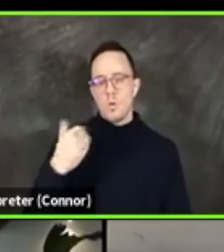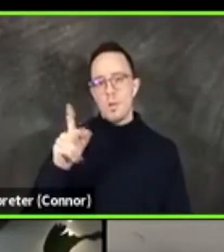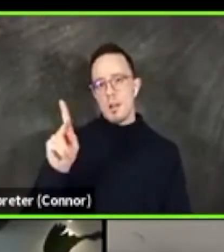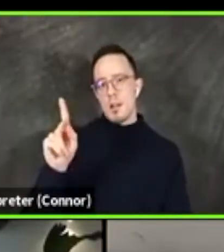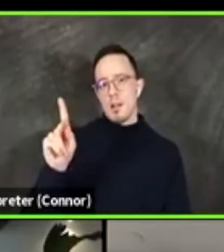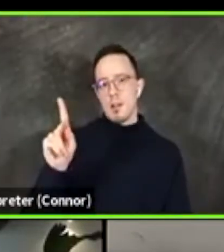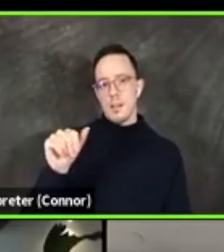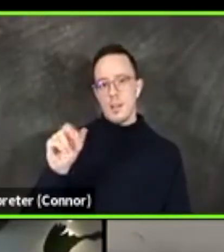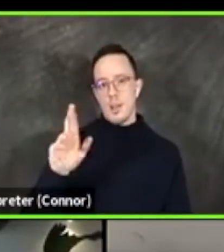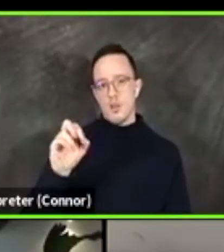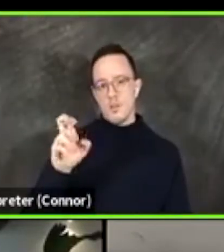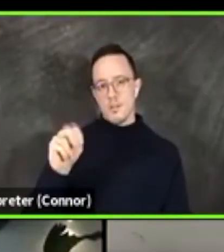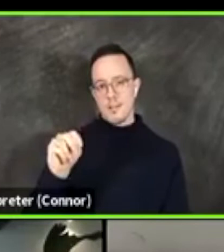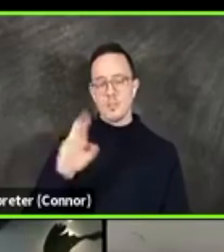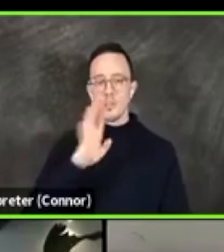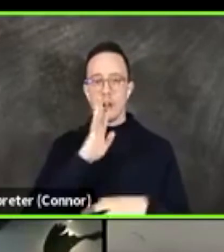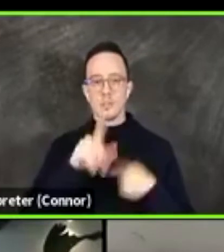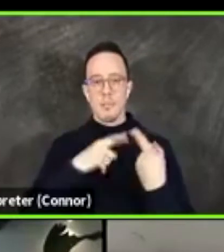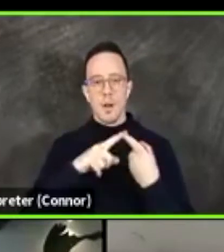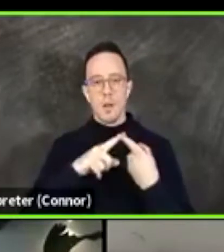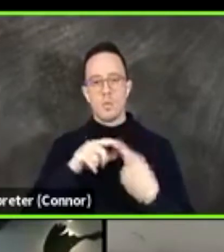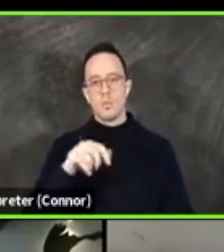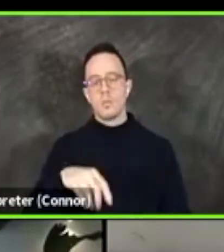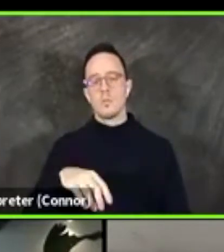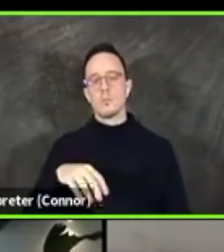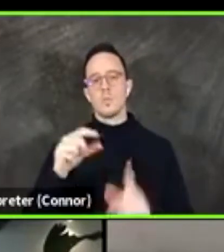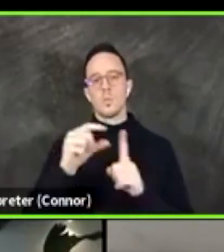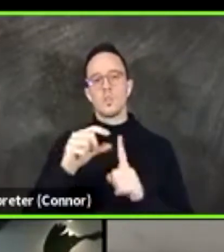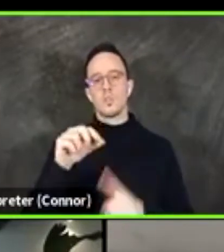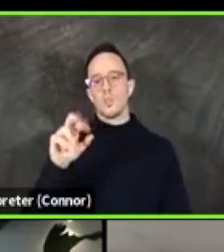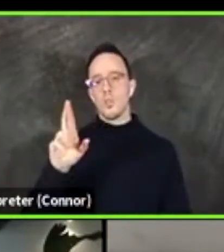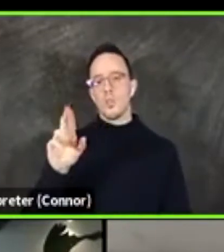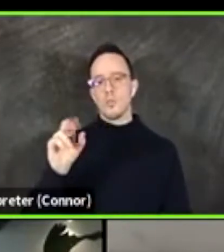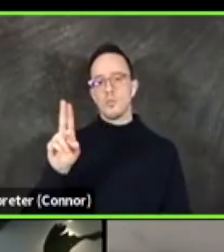IN A WAY, IN WHICH, LIKE, HOW DO WE ENTER RUPTURE, TOGETHER?